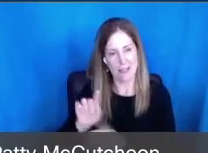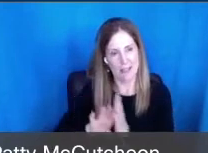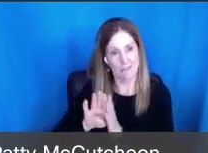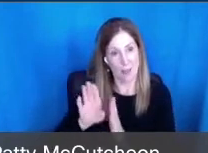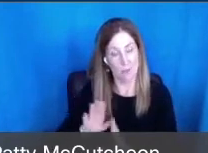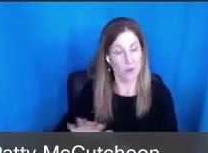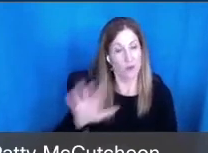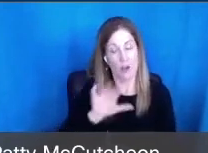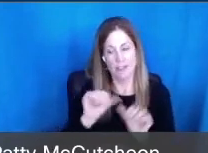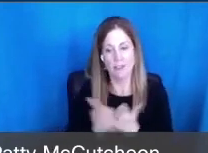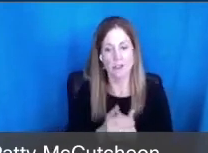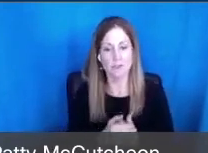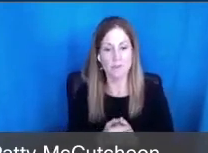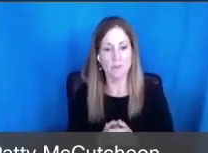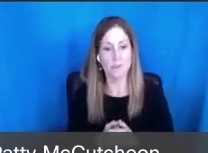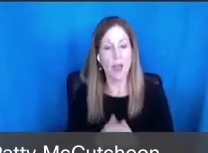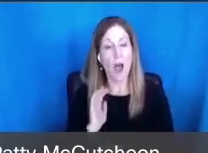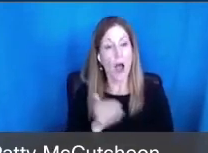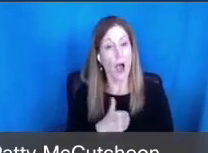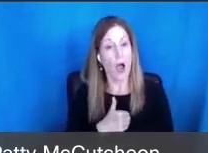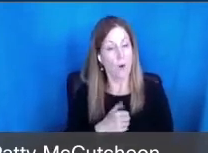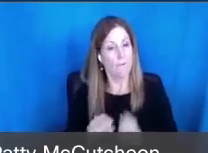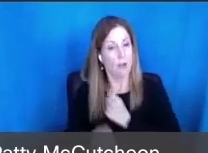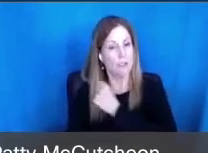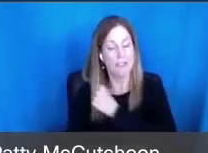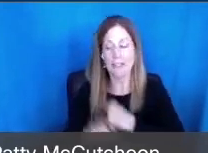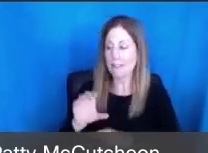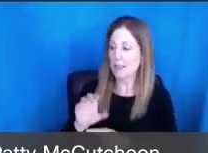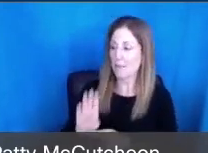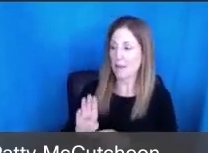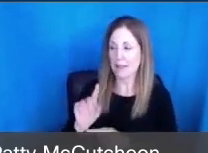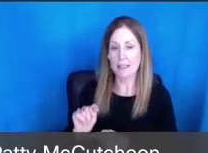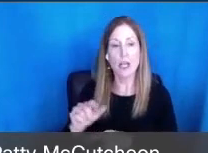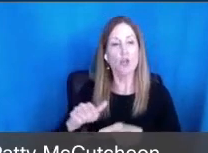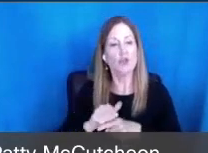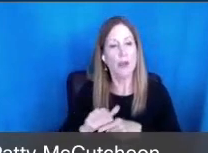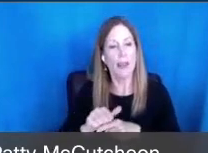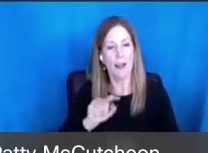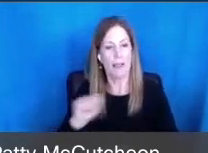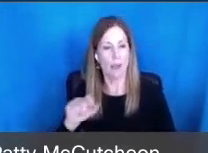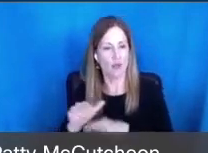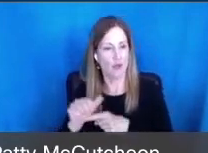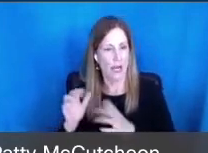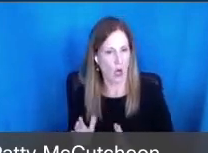The foundation is our CBT Train the Trainer program, which makes sure our developers are trained in instructional design principles